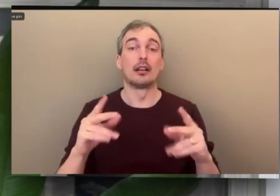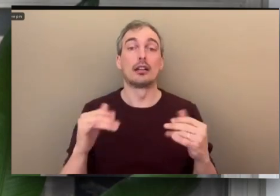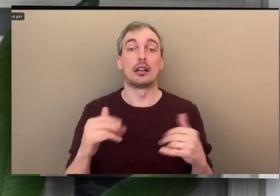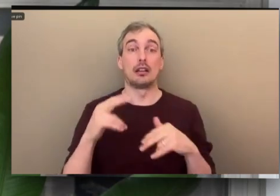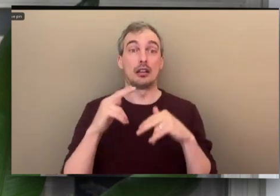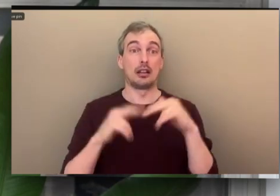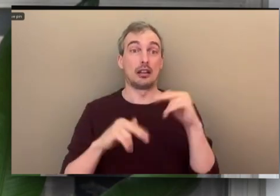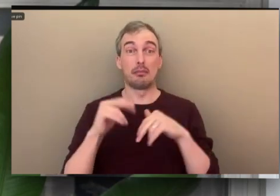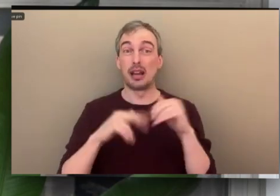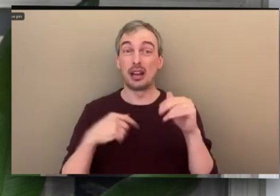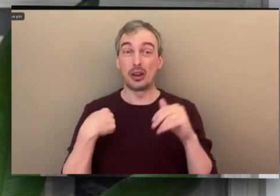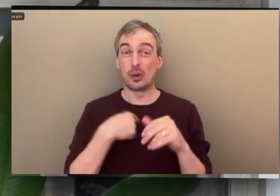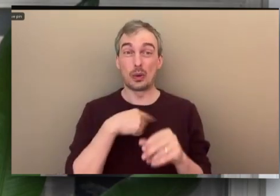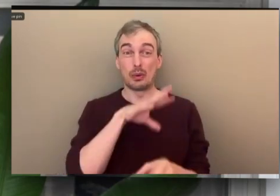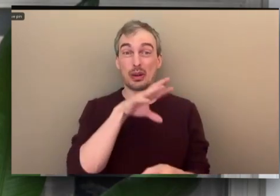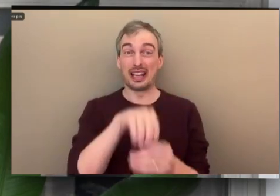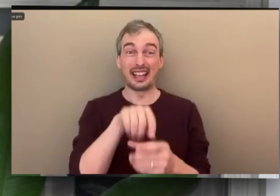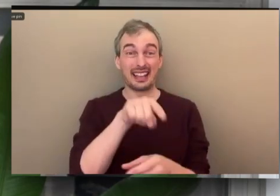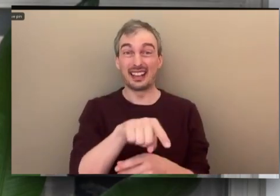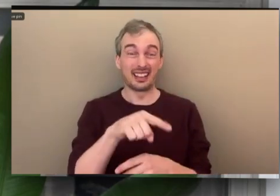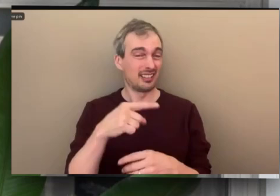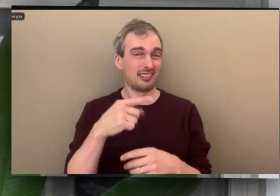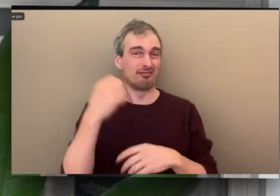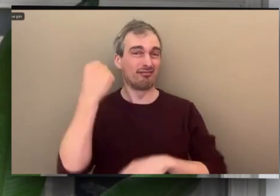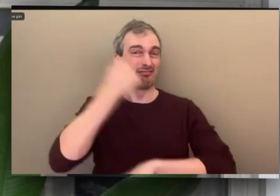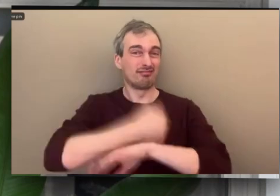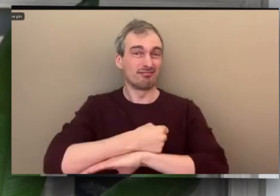So now we had to find a new building to go work out of and find space for a lab.